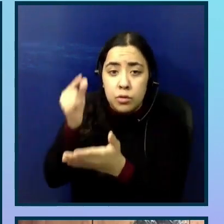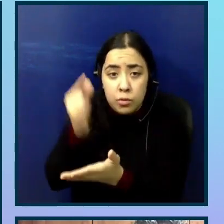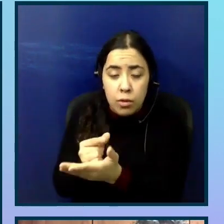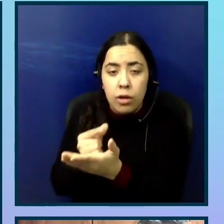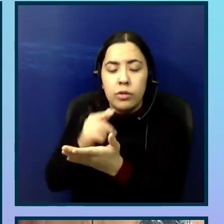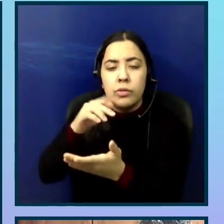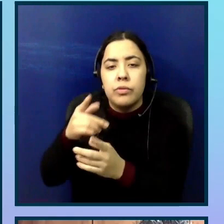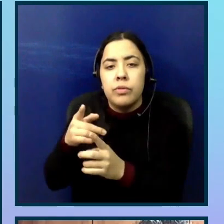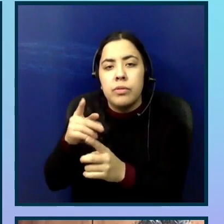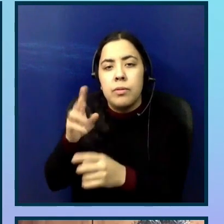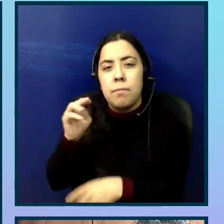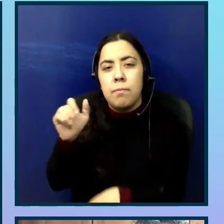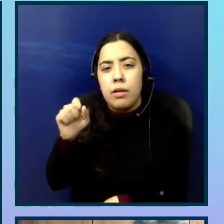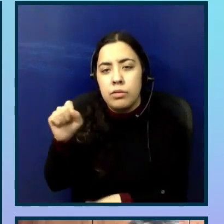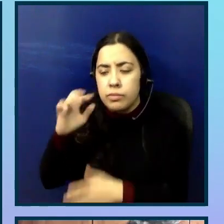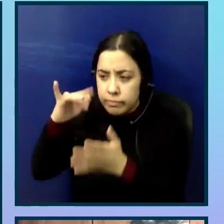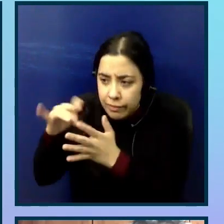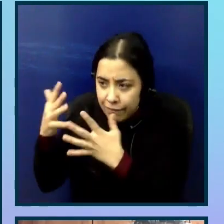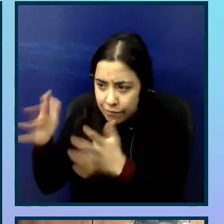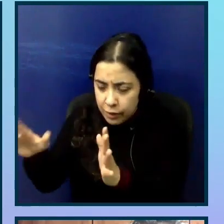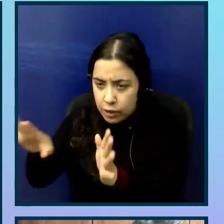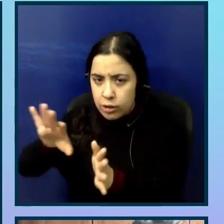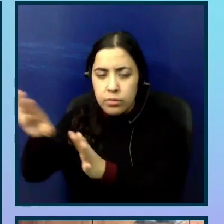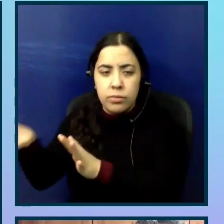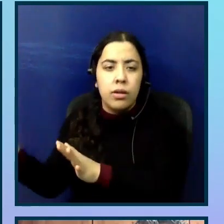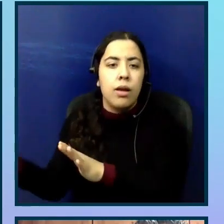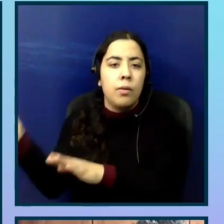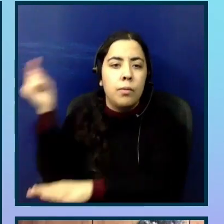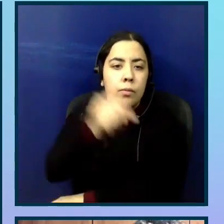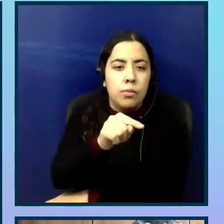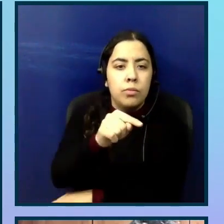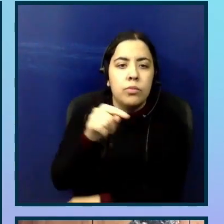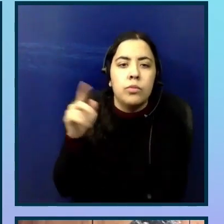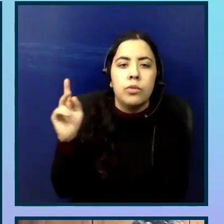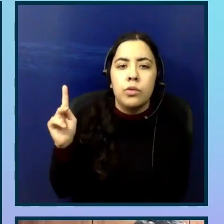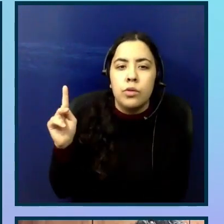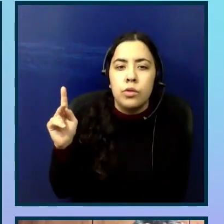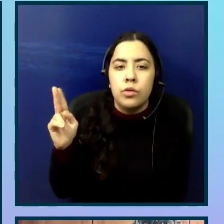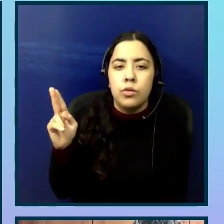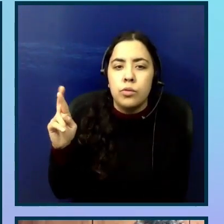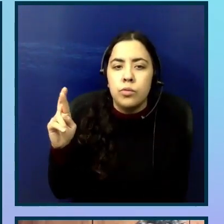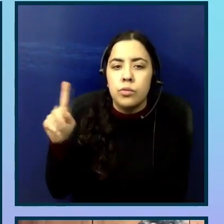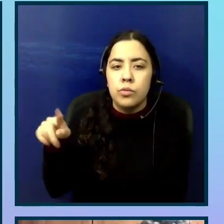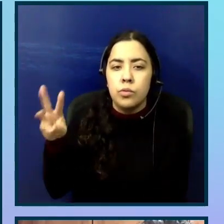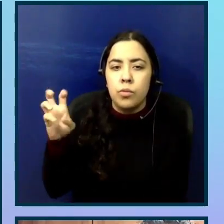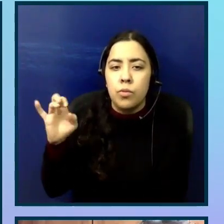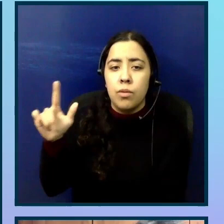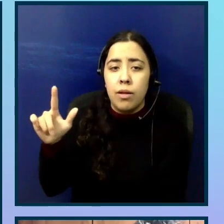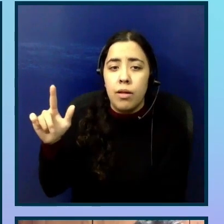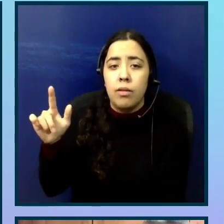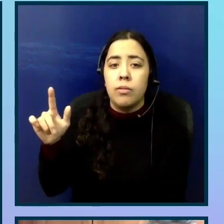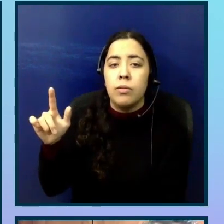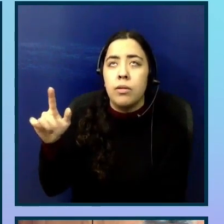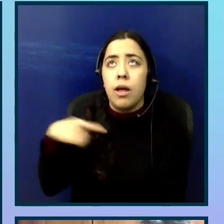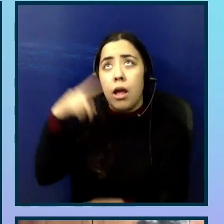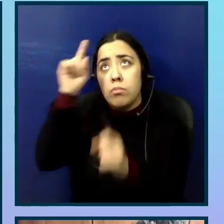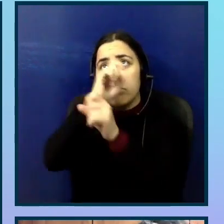and went to Kurzweil Educational System, started thinking that I could do a great internship